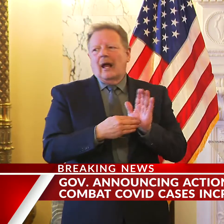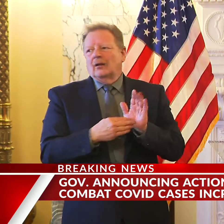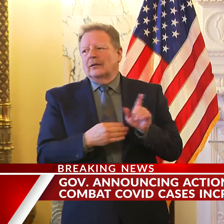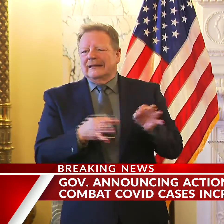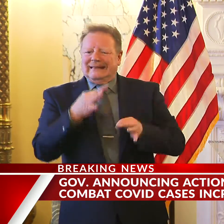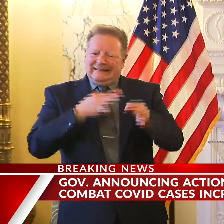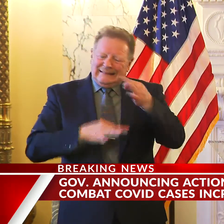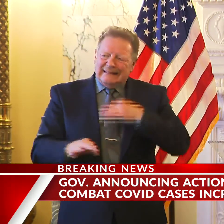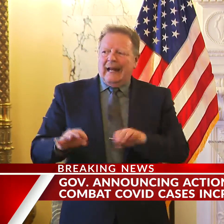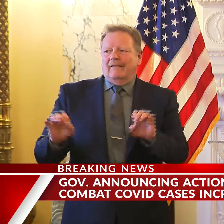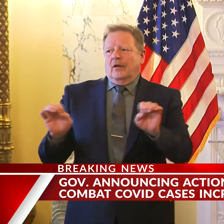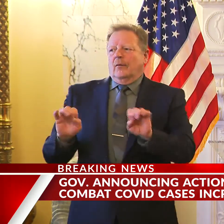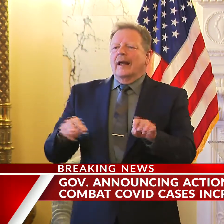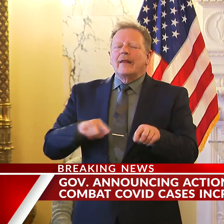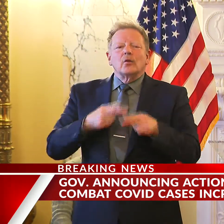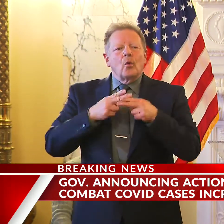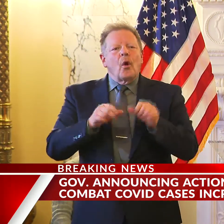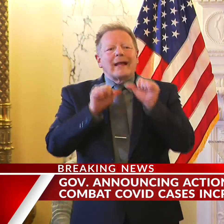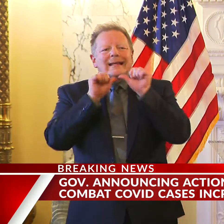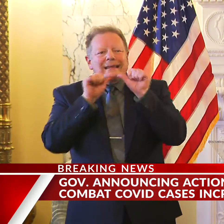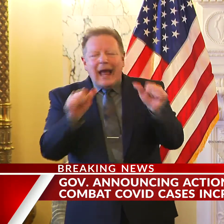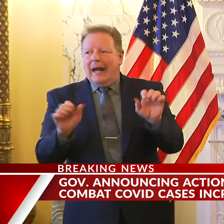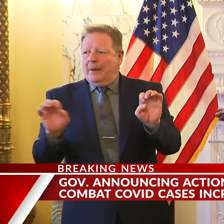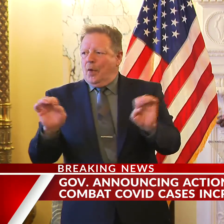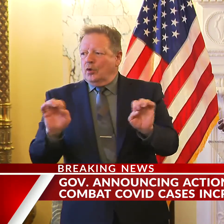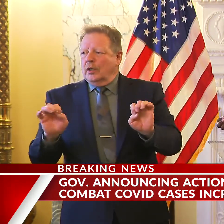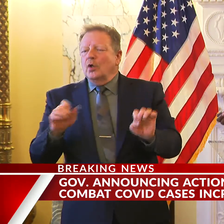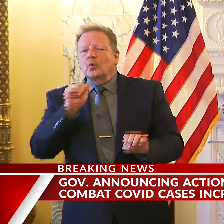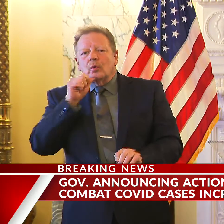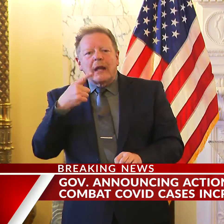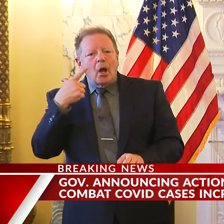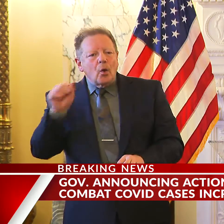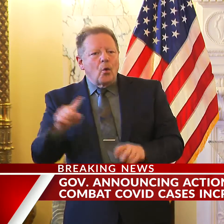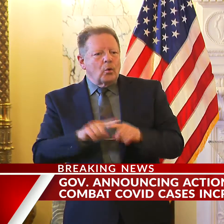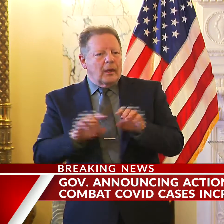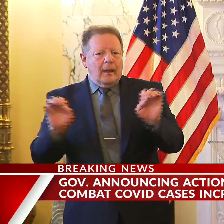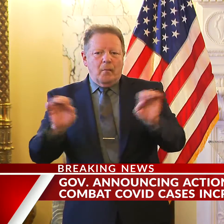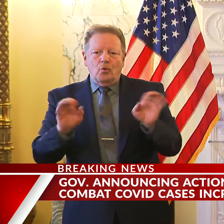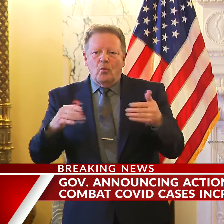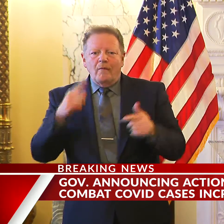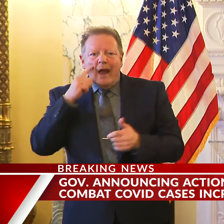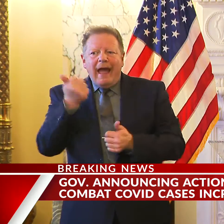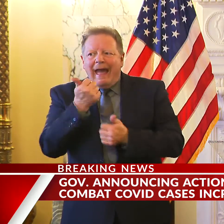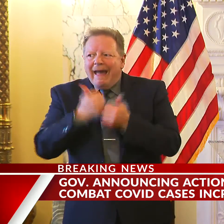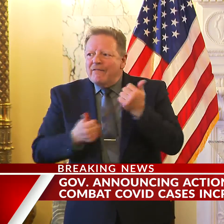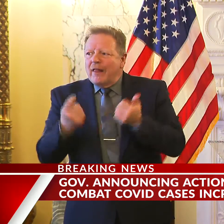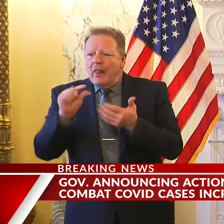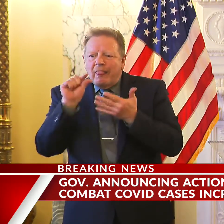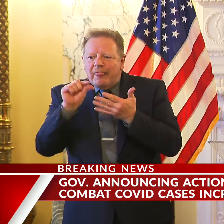ACCESS YOUR PRIMARY CARE PROVIDERS. THERE ARE OTHER WAYS TO MAKE SURE YOU ARE